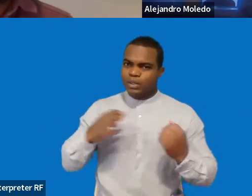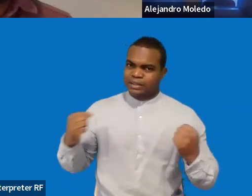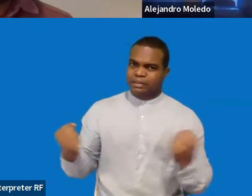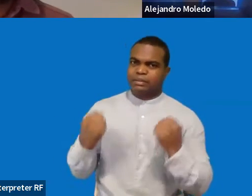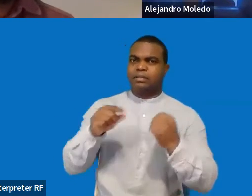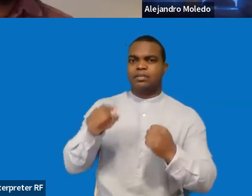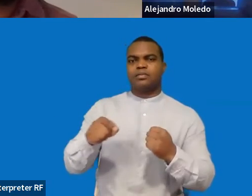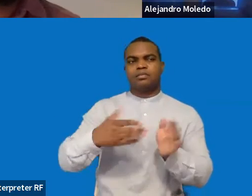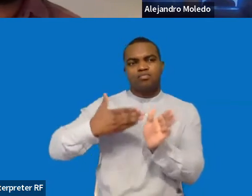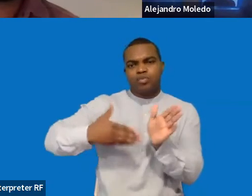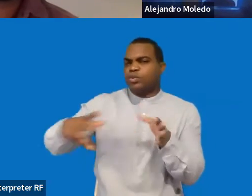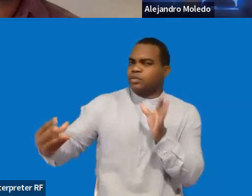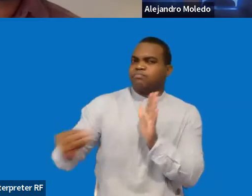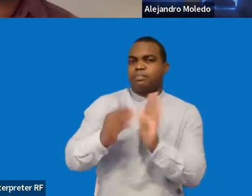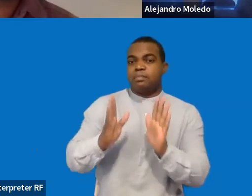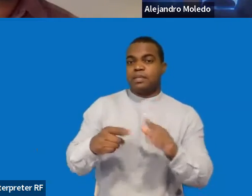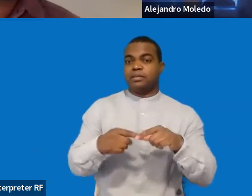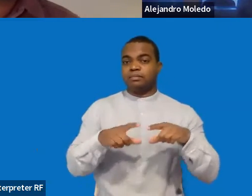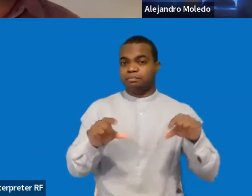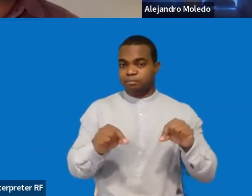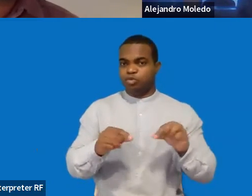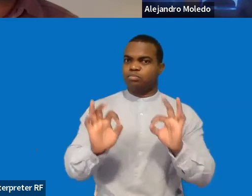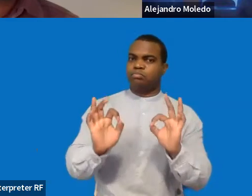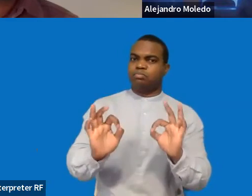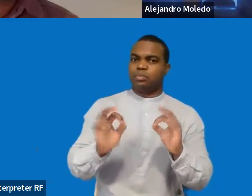The Parliament, as you can imagine, is very much on our side,